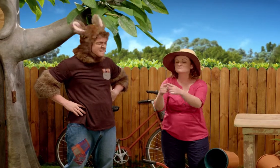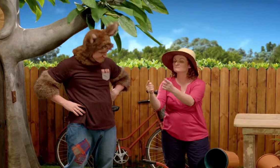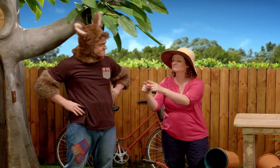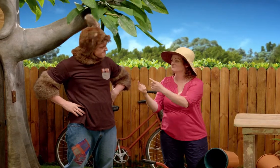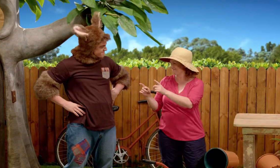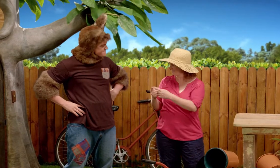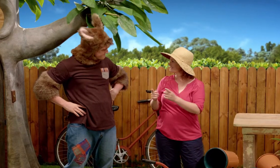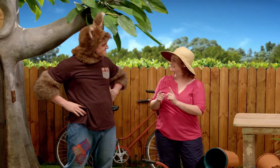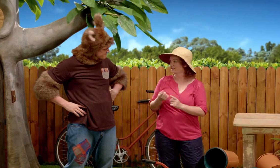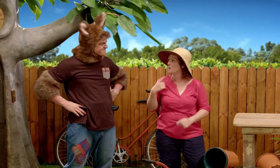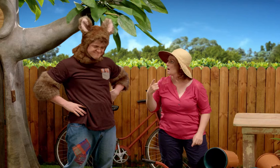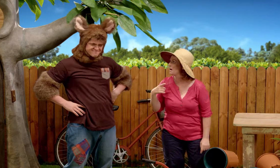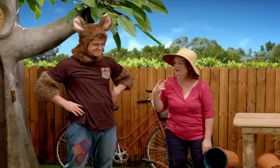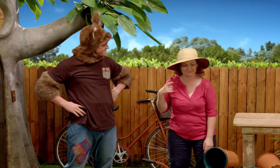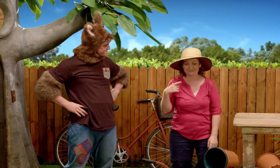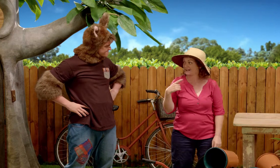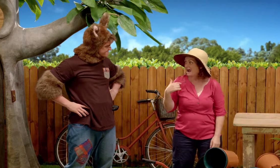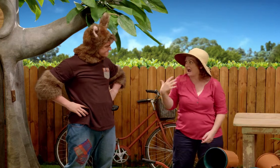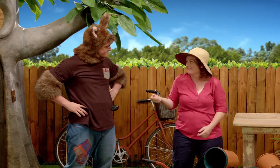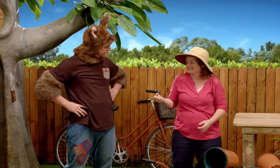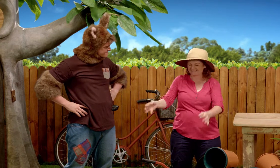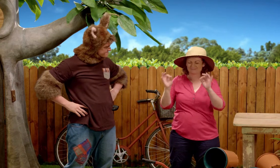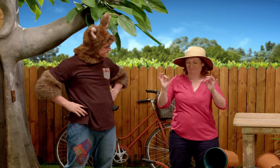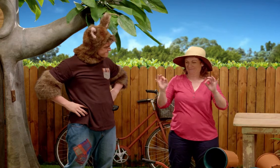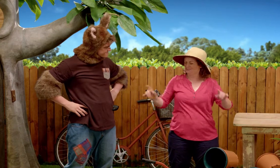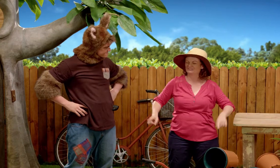Because I have something very different for you to do today.